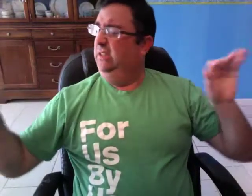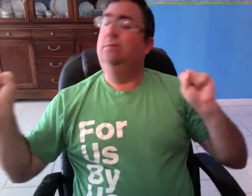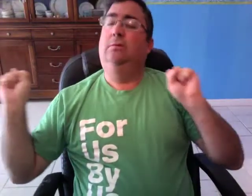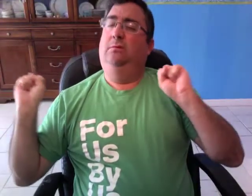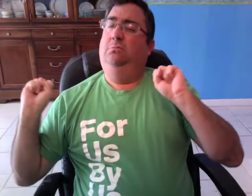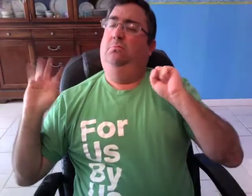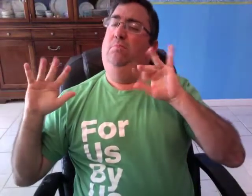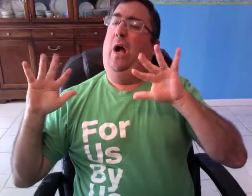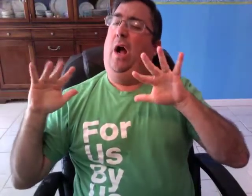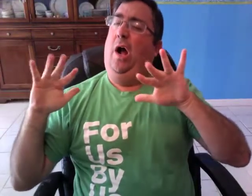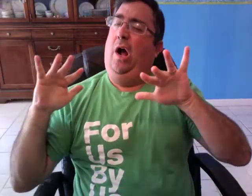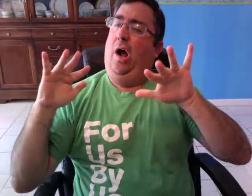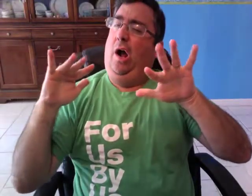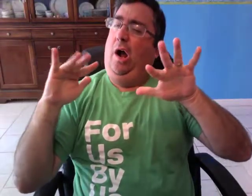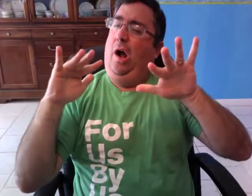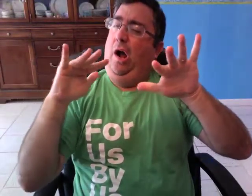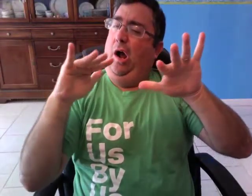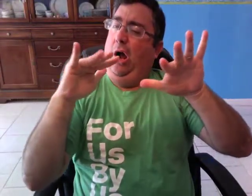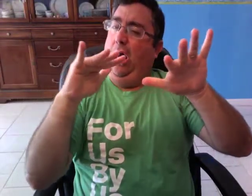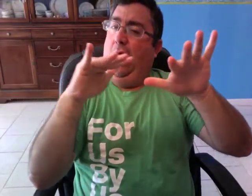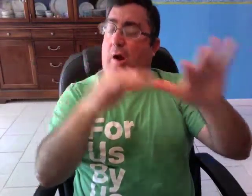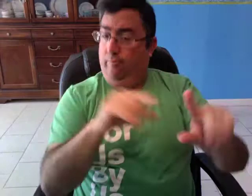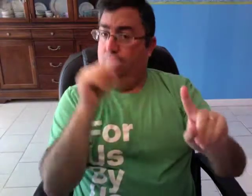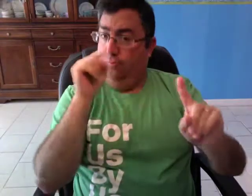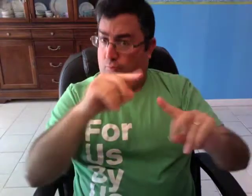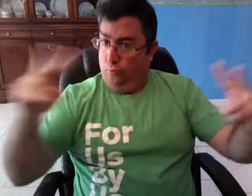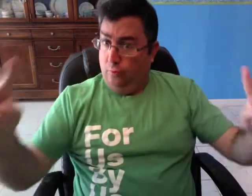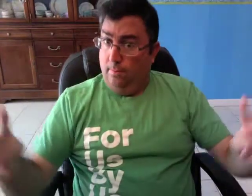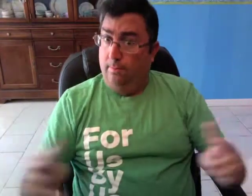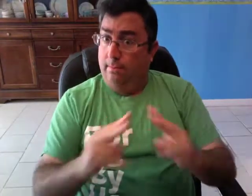and so they went in great numbers to Paris to counteract the vote